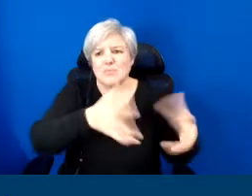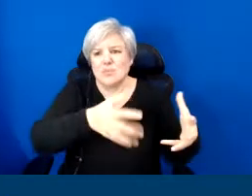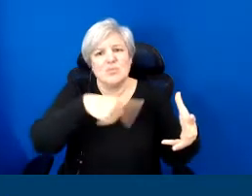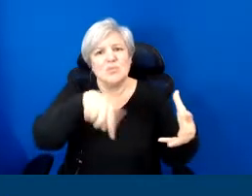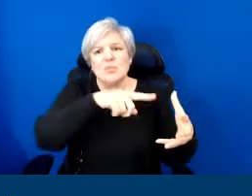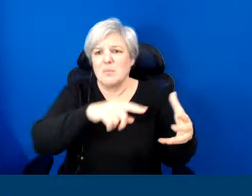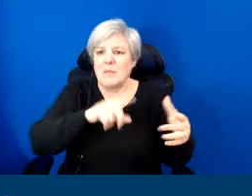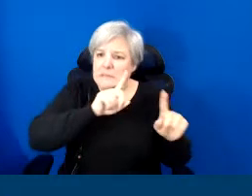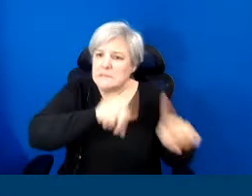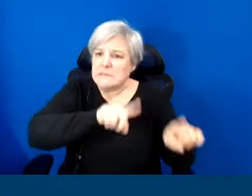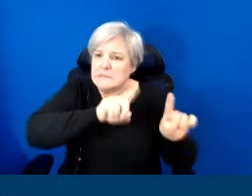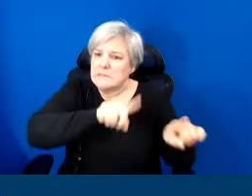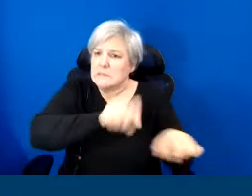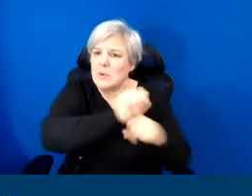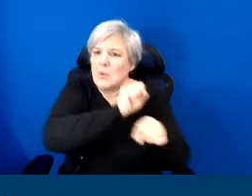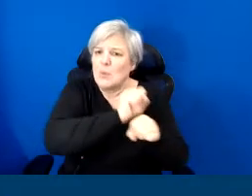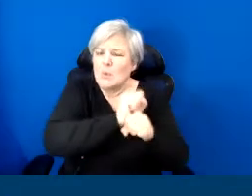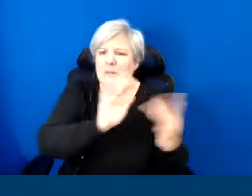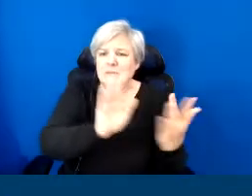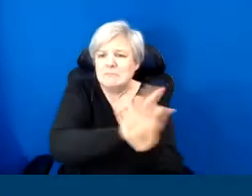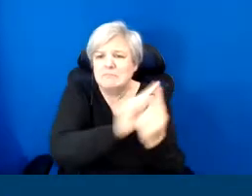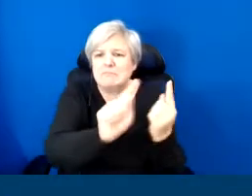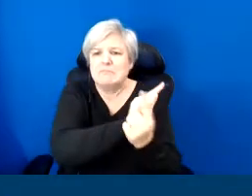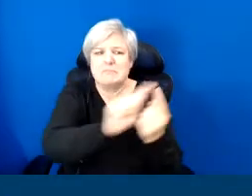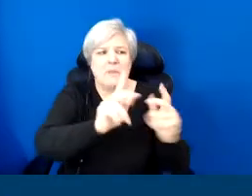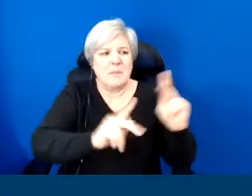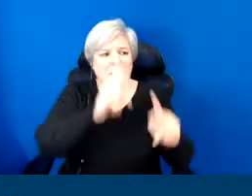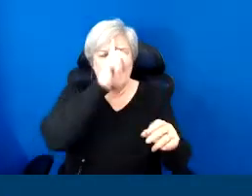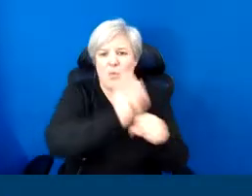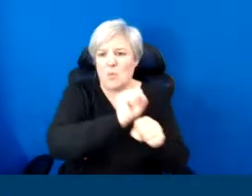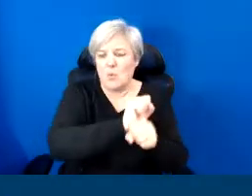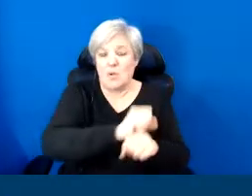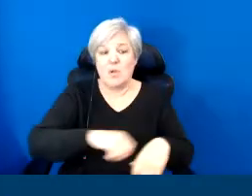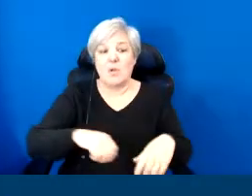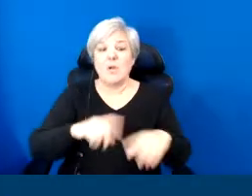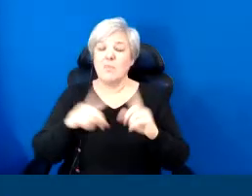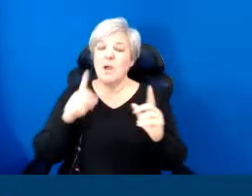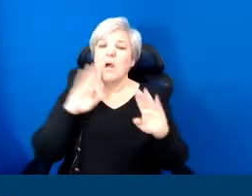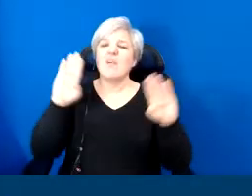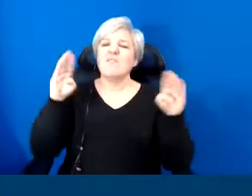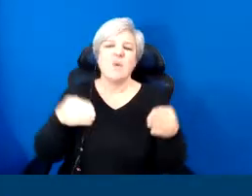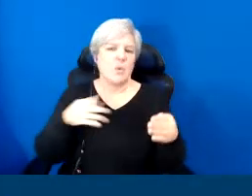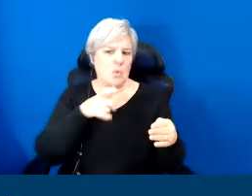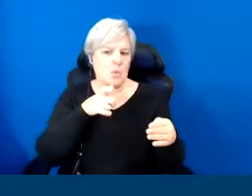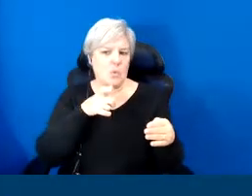excuse me, direct contact with people during the pandemic. But what we want to look at is, in addition to frontline